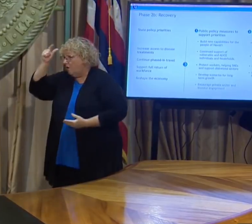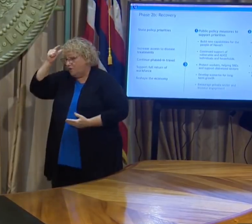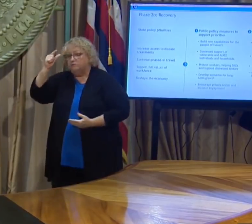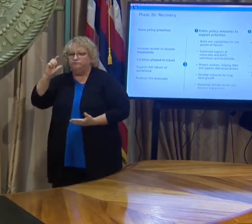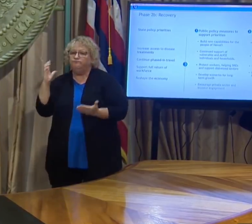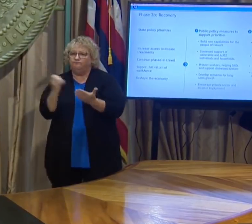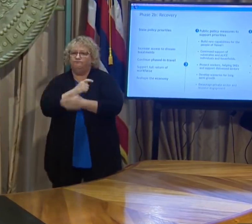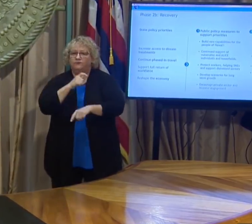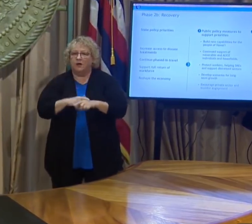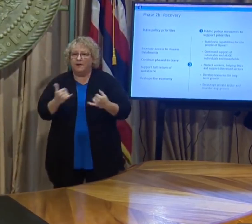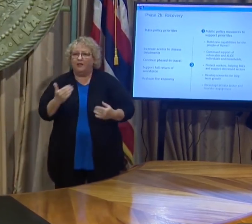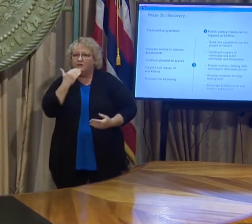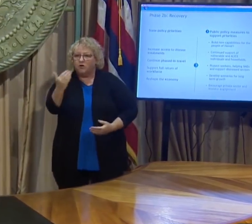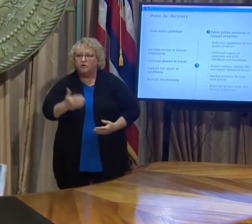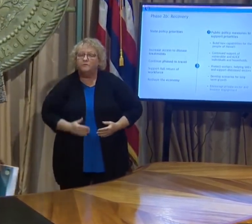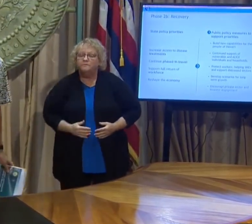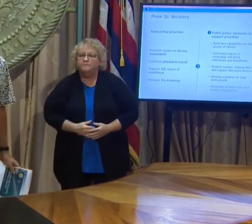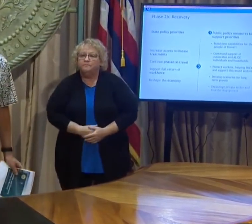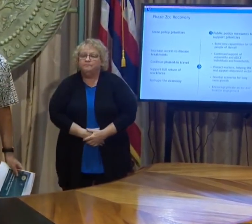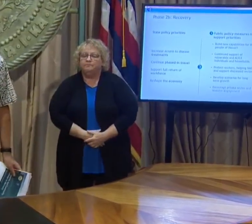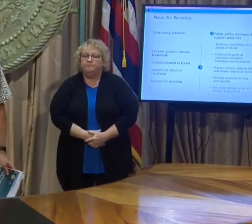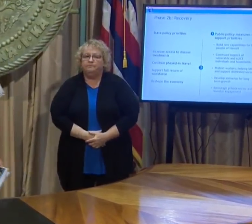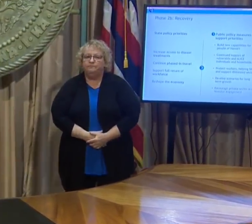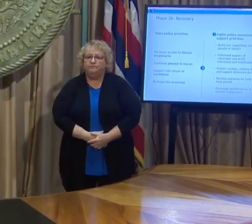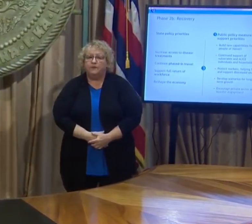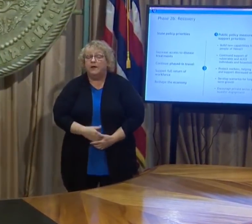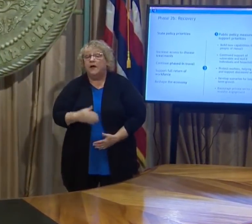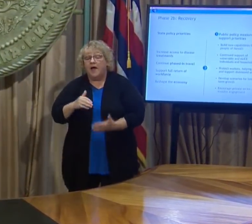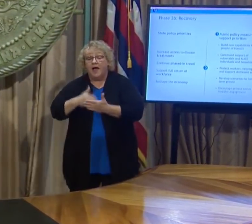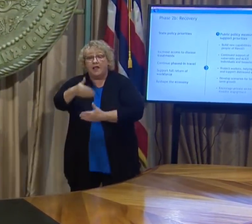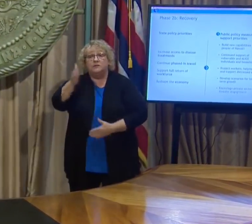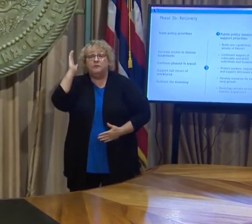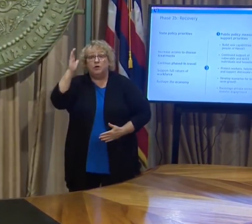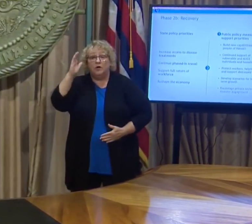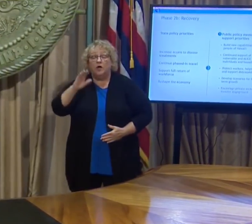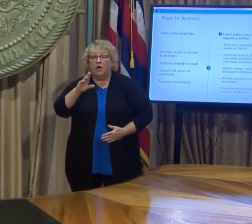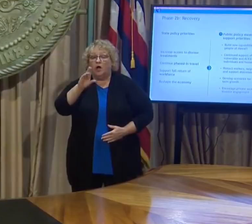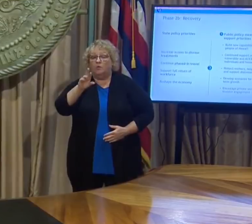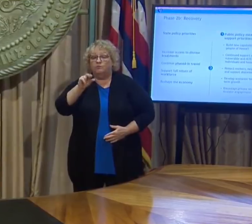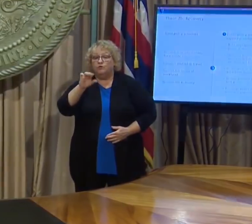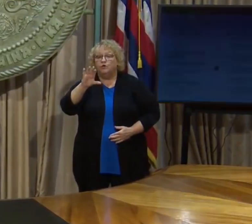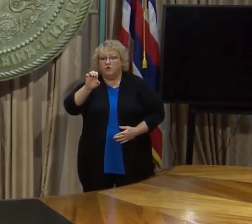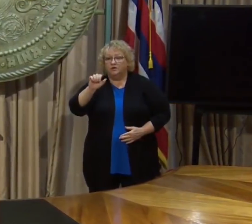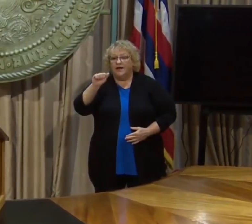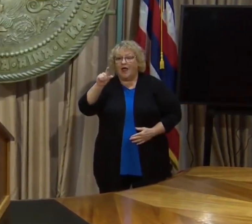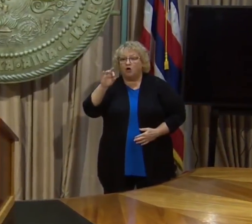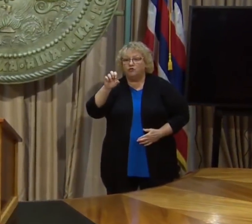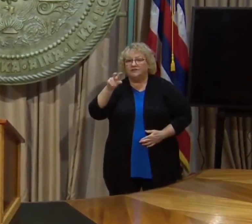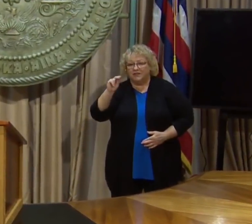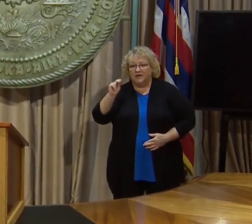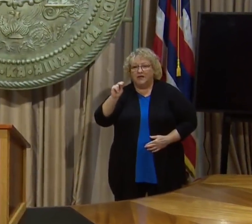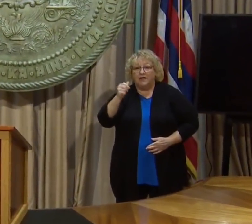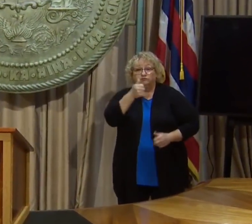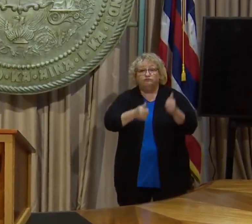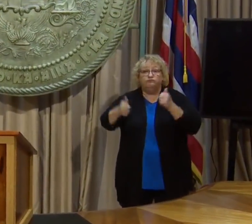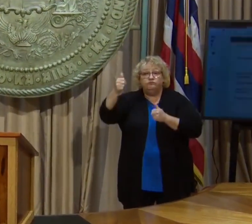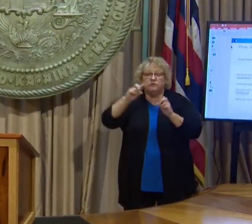WITH THAT, I LEAVE YOU WITH A FRAMEWORK AND THANK YOU, GOVERNOR, FOR GIVING US HIS CHANCE.